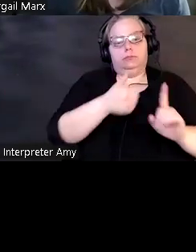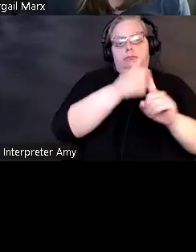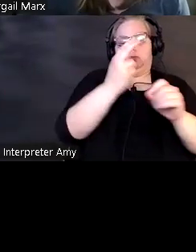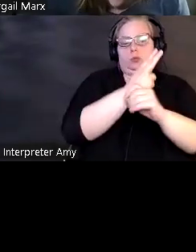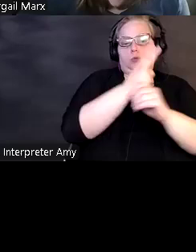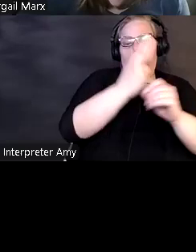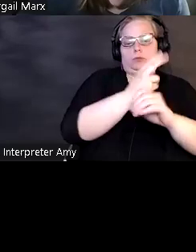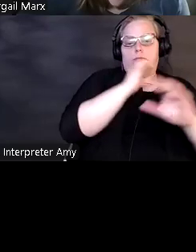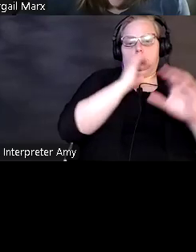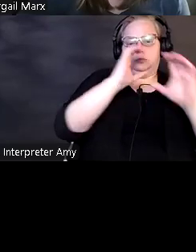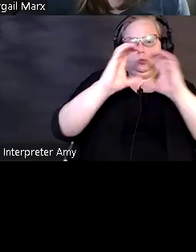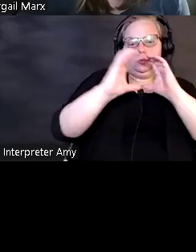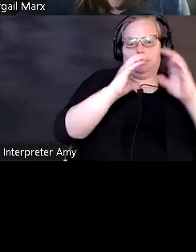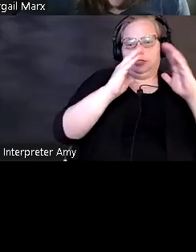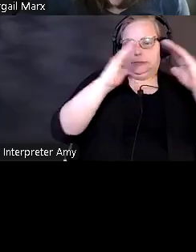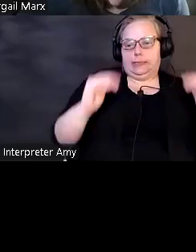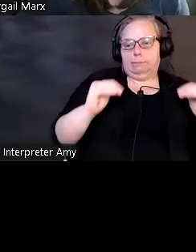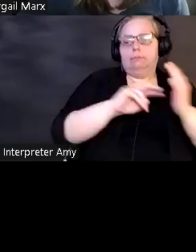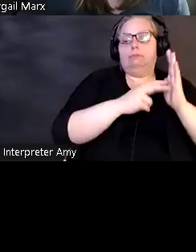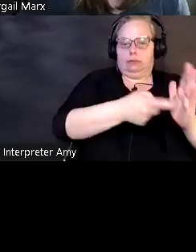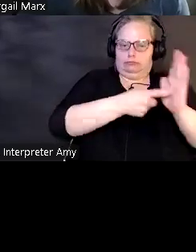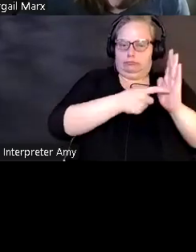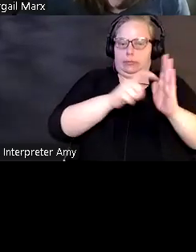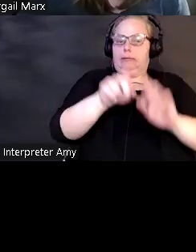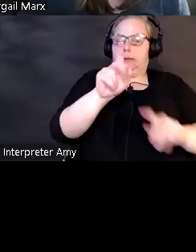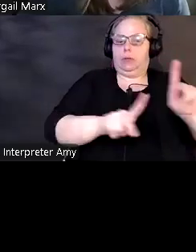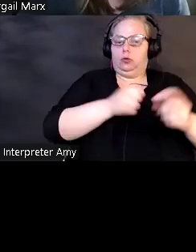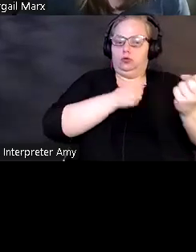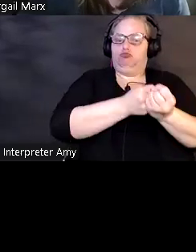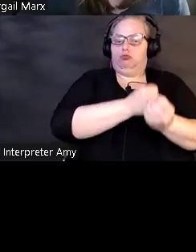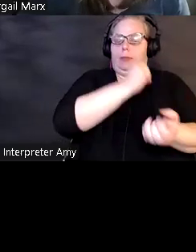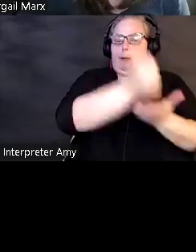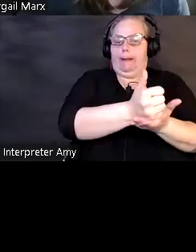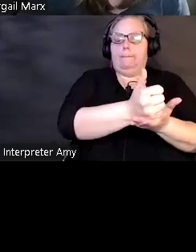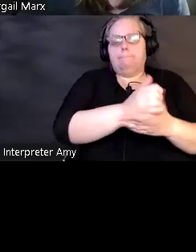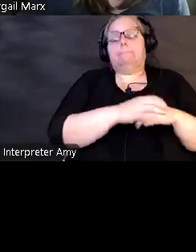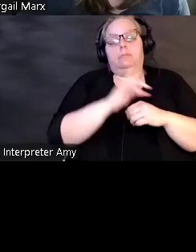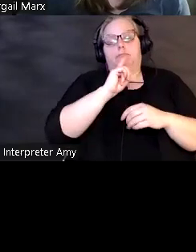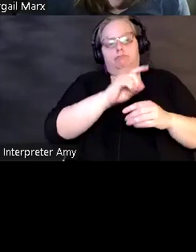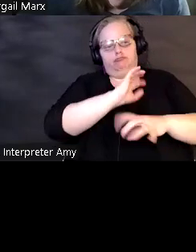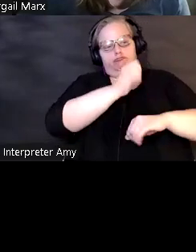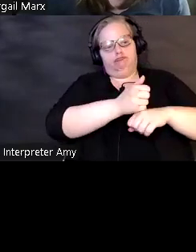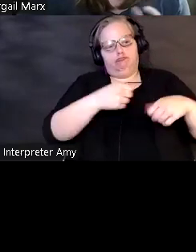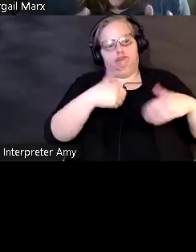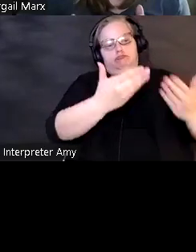needs partners around them who are supportive, creating learning opportunities, and helping them